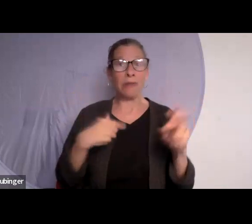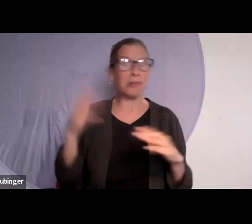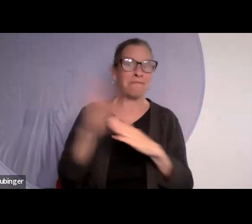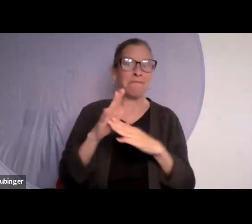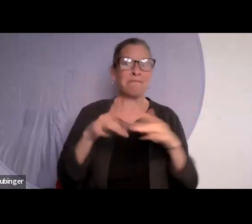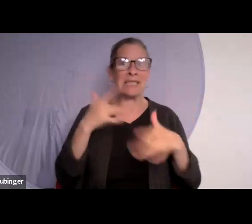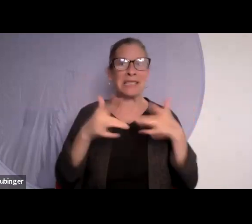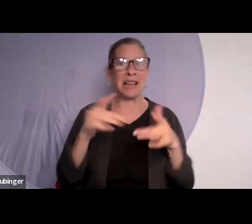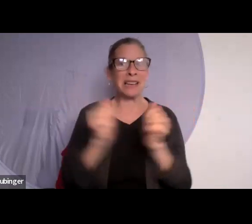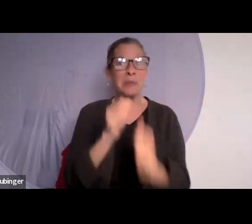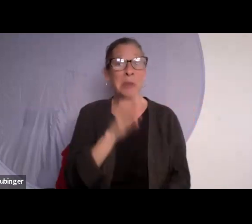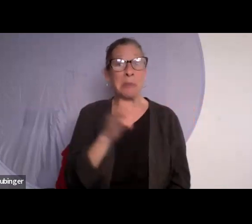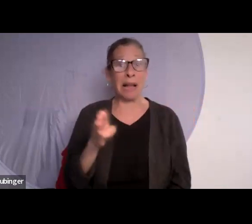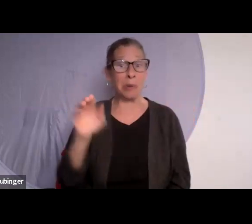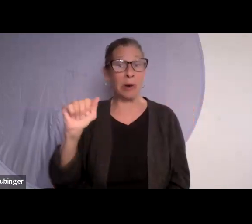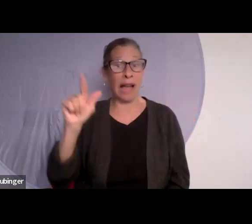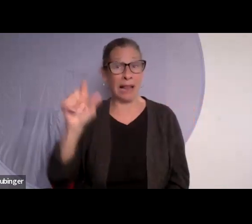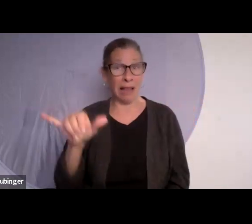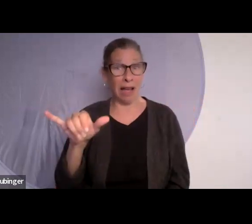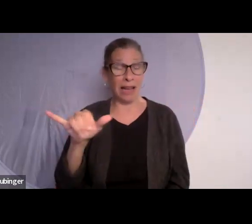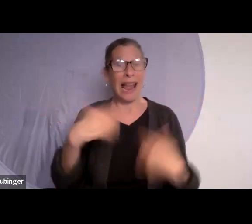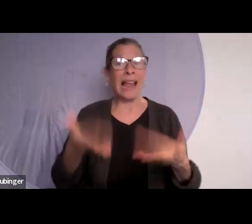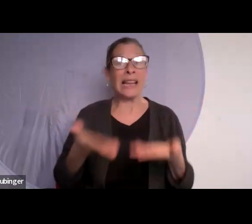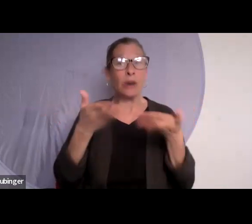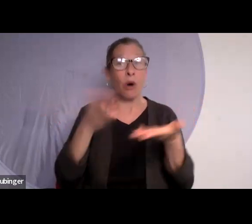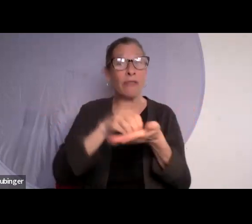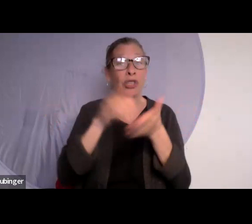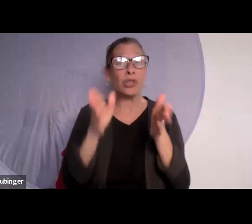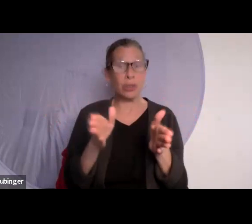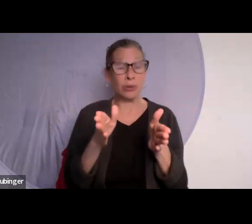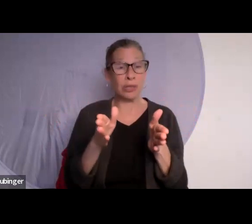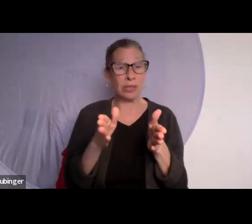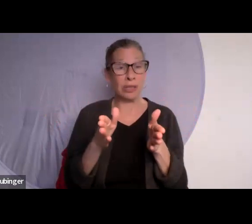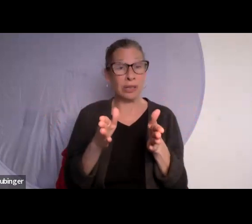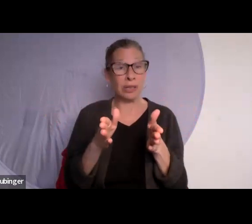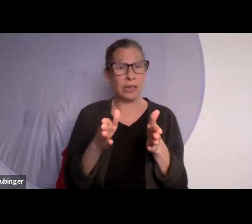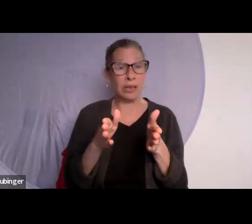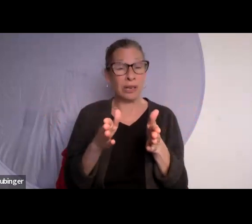is the fact that it does offer students language, access to